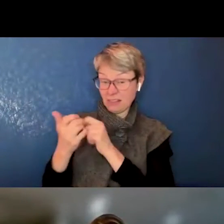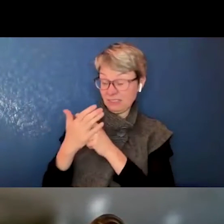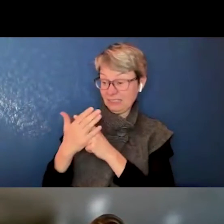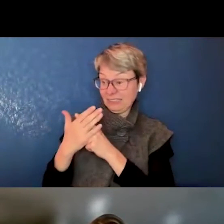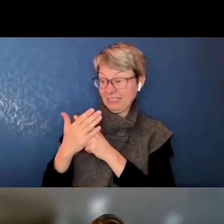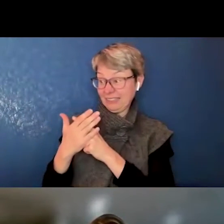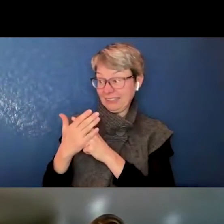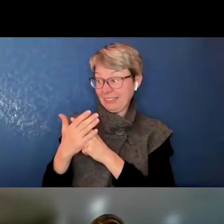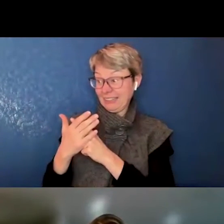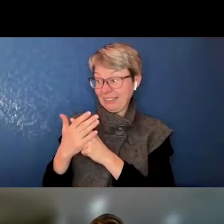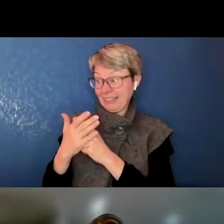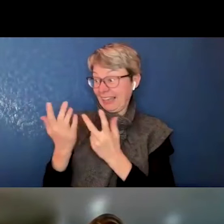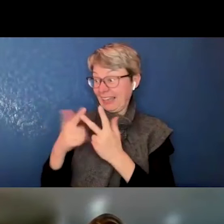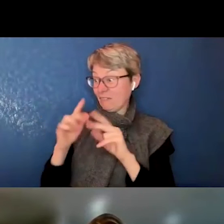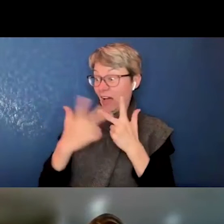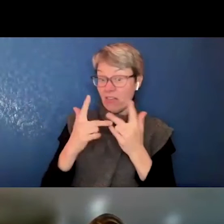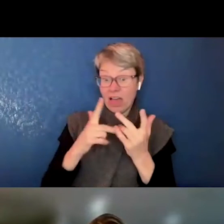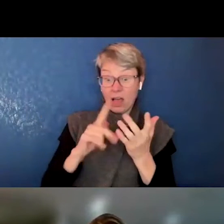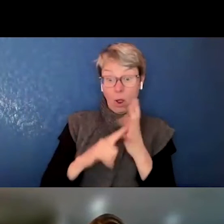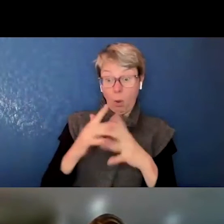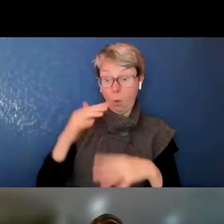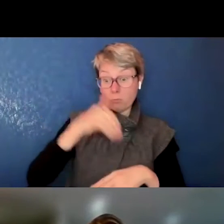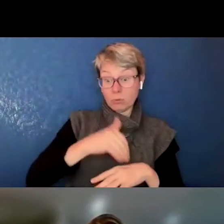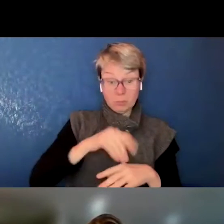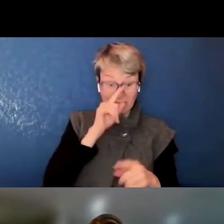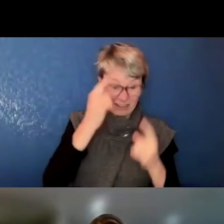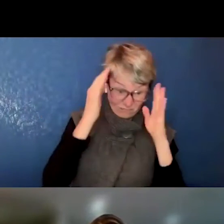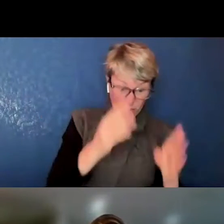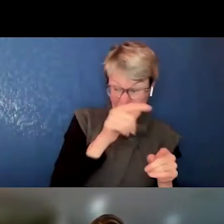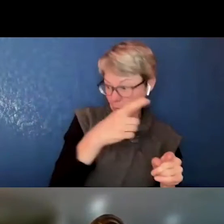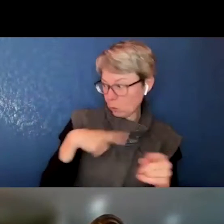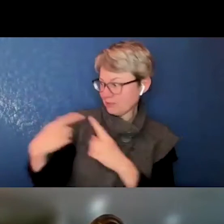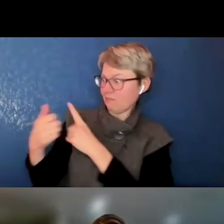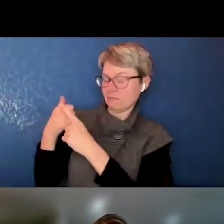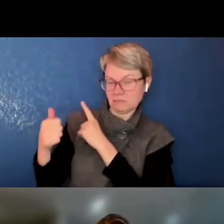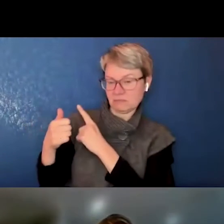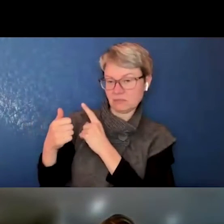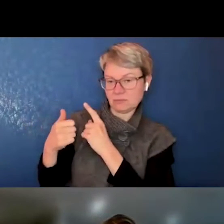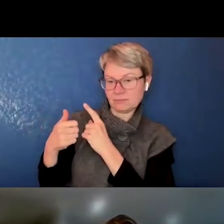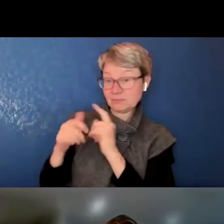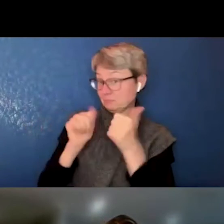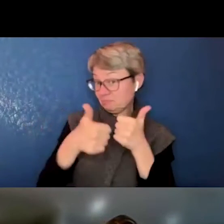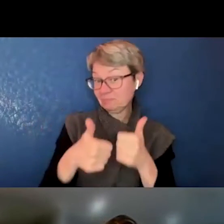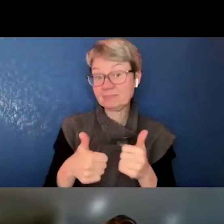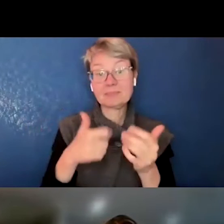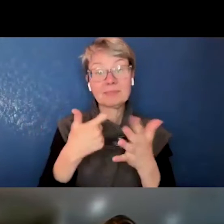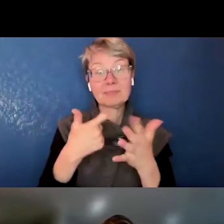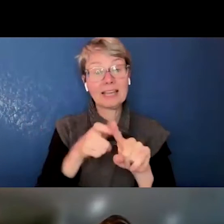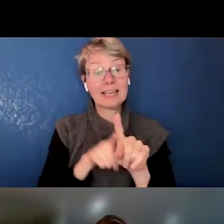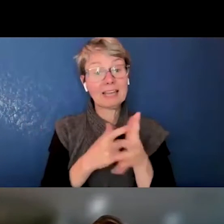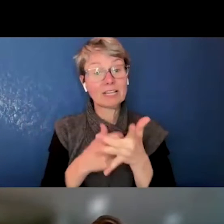they have so that's a really good outcome cool um Ki did you have anything you want to share